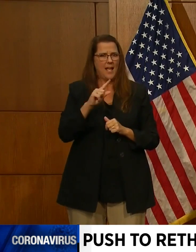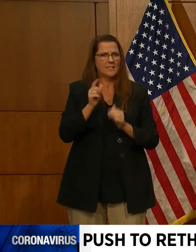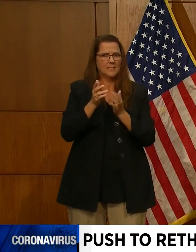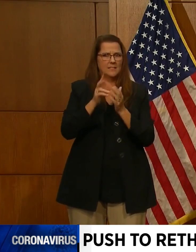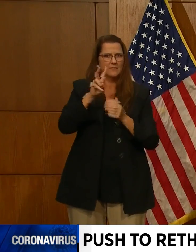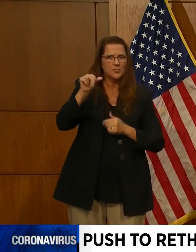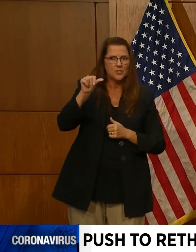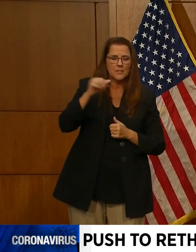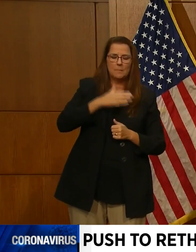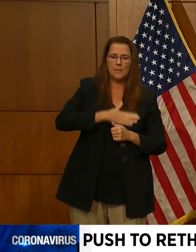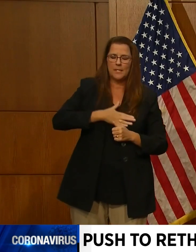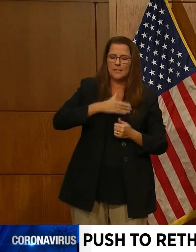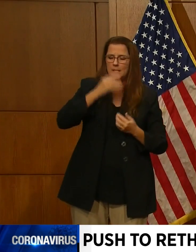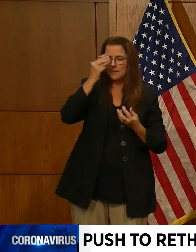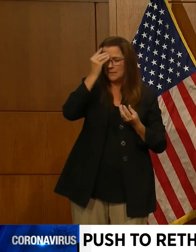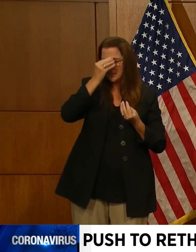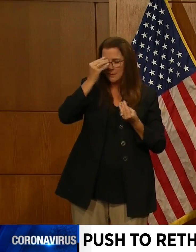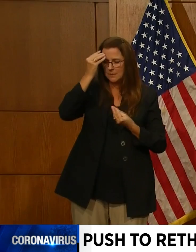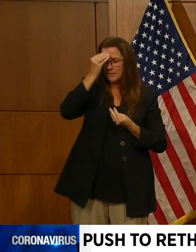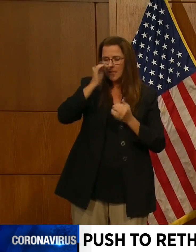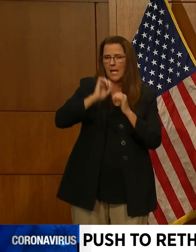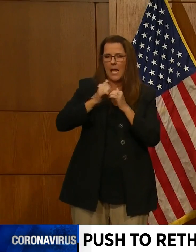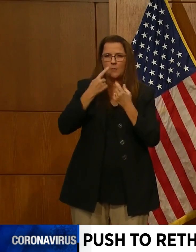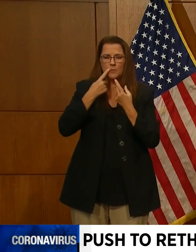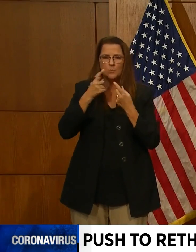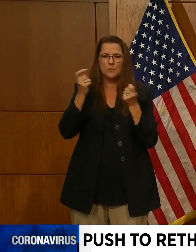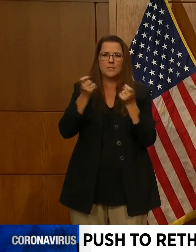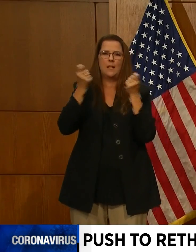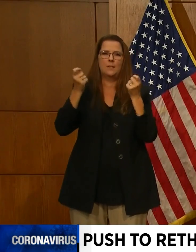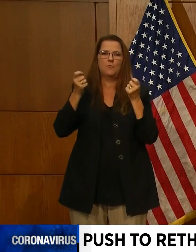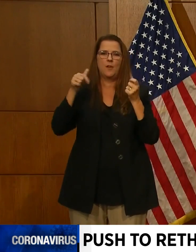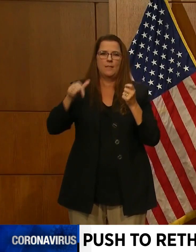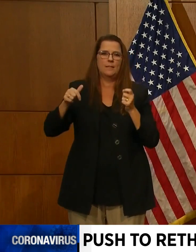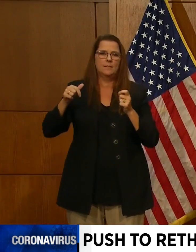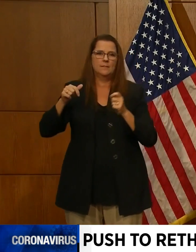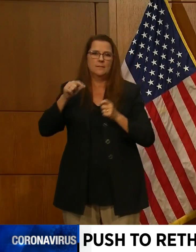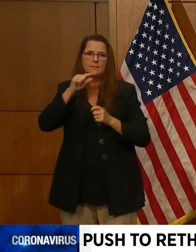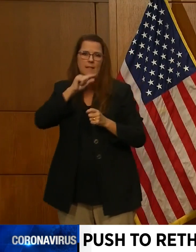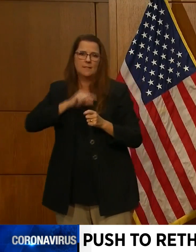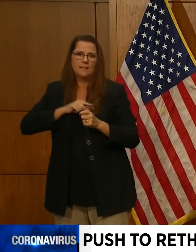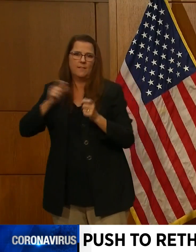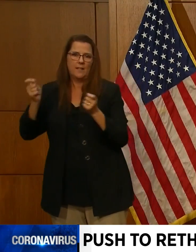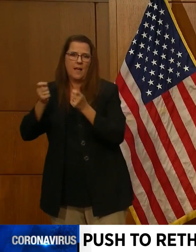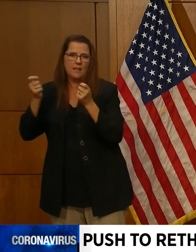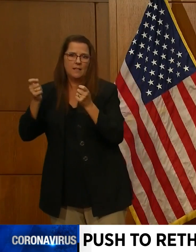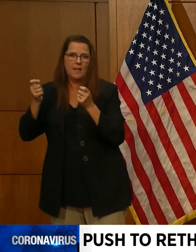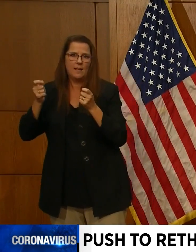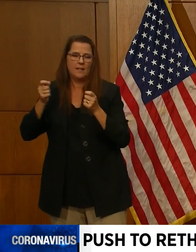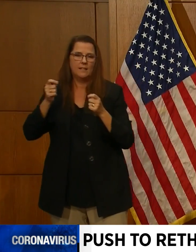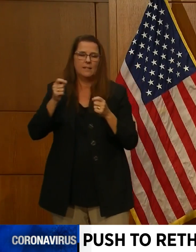WE ARE AND HOW FAR WE HAVE COME TOGETHER. WE ARE AND HOW FAR WE HAVE COME TOGETHER. BUT I ASK YOU VIRGINIA. TOGETHER. BUT I ASK YOU VIRGINIA. ABOUT HOW BUT I ASK YOU VIRGINIA. ABOUT HOW YOU CELEBRATE.